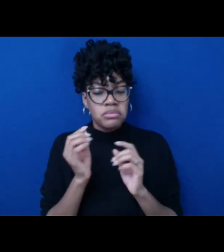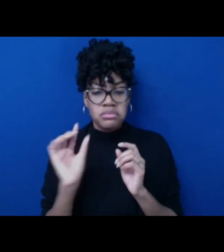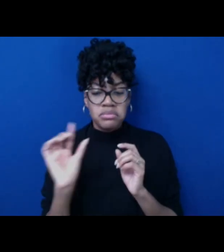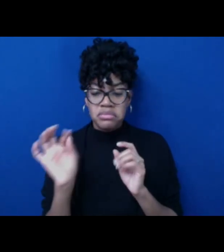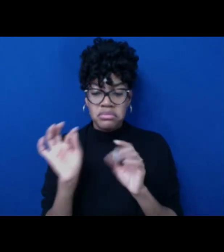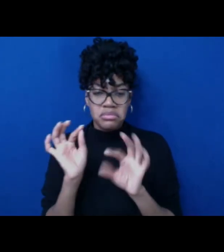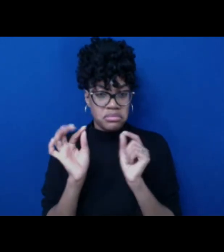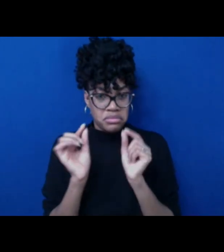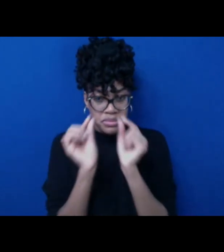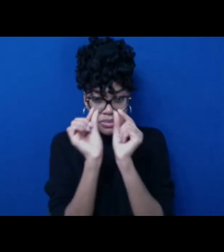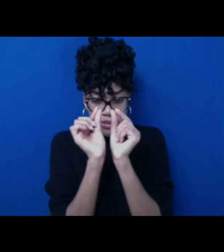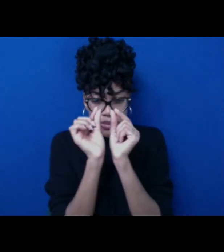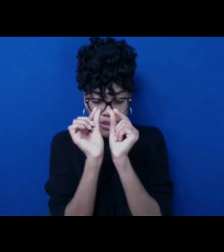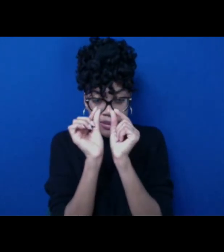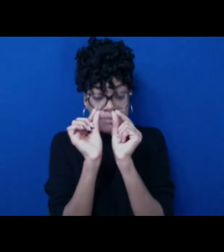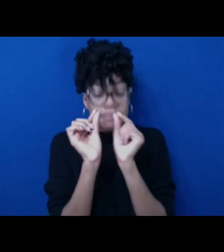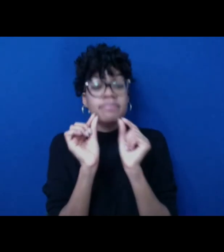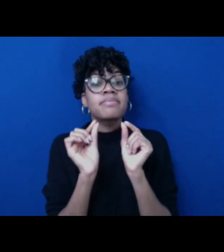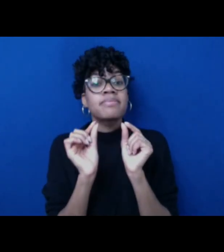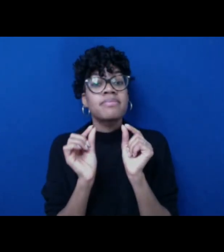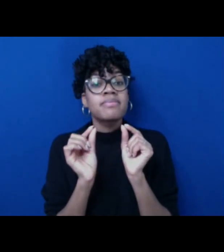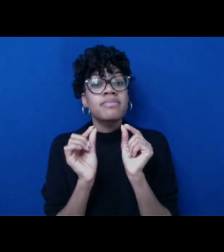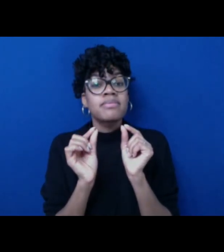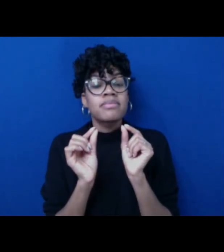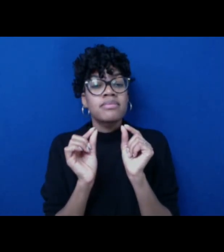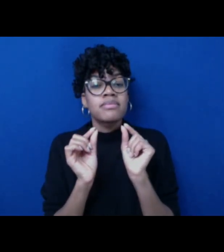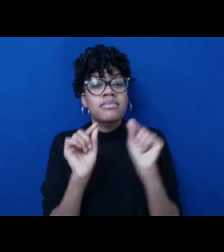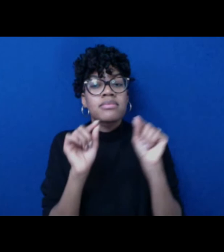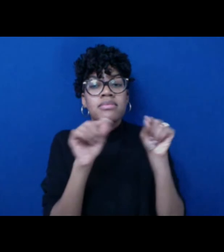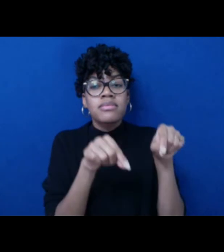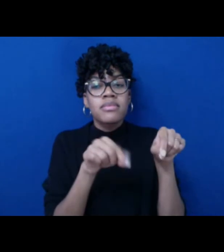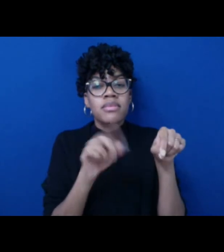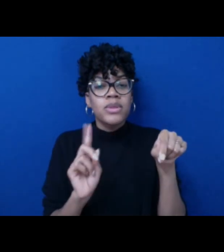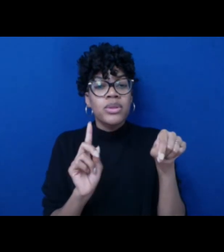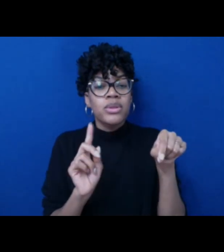And then we're going to place these onto our tentacles.